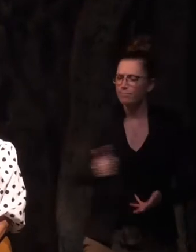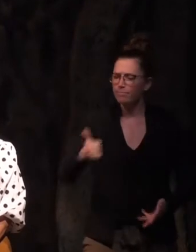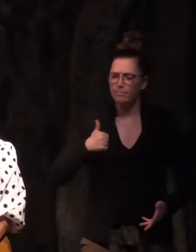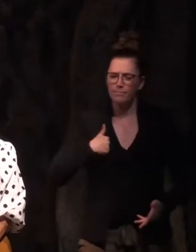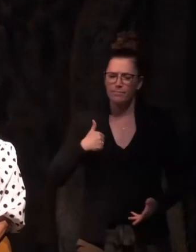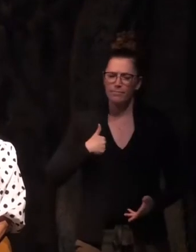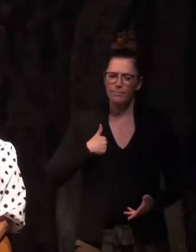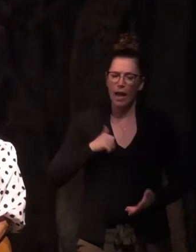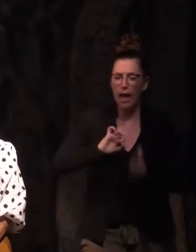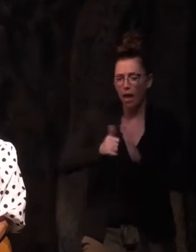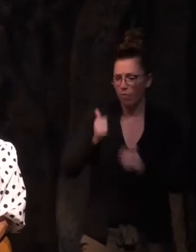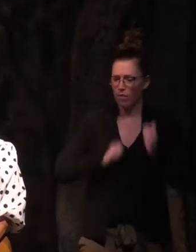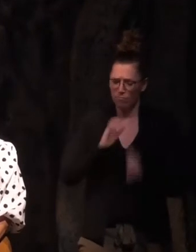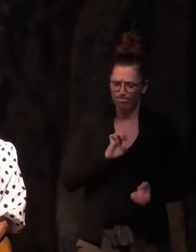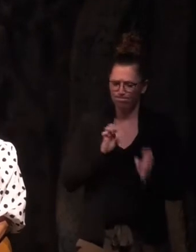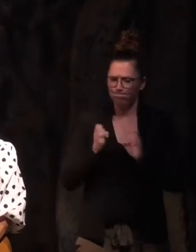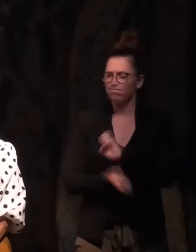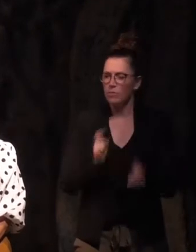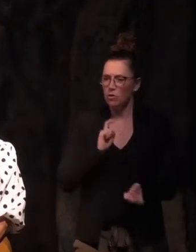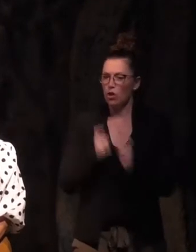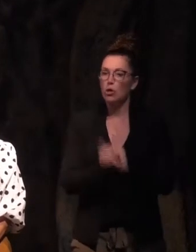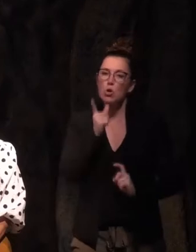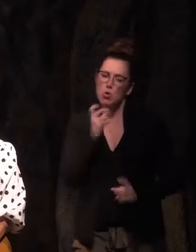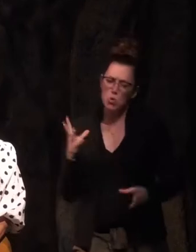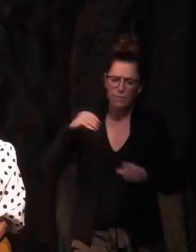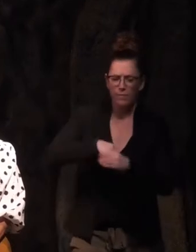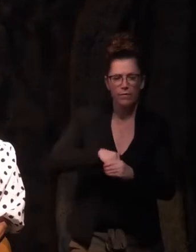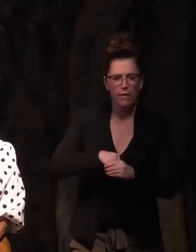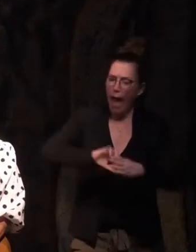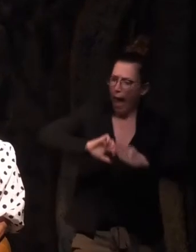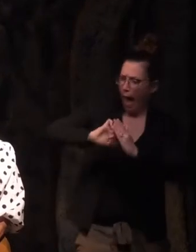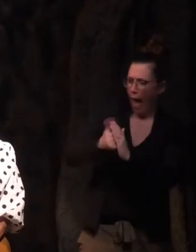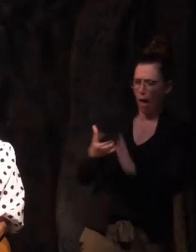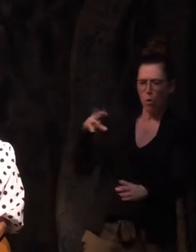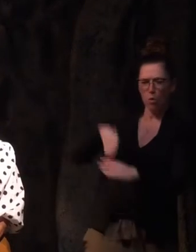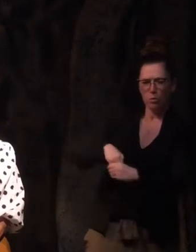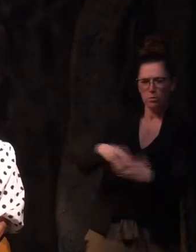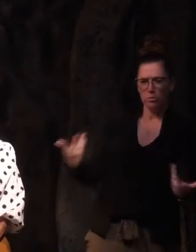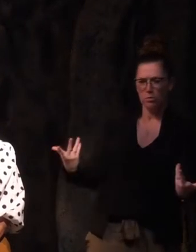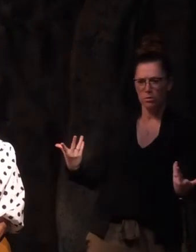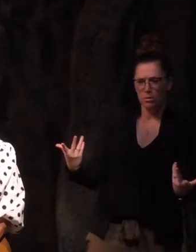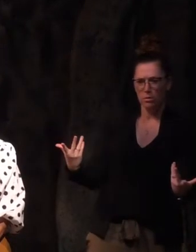of theater, who gets to play, how one gets to play, one has to challenge the parameters